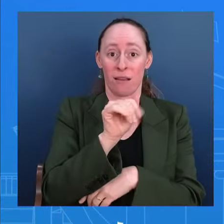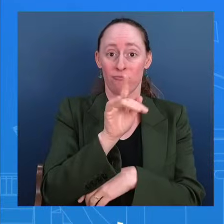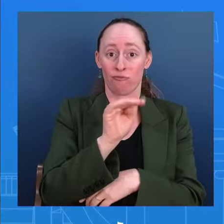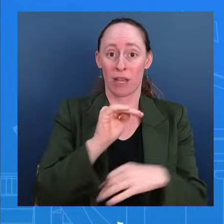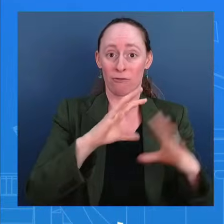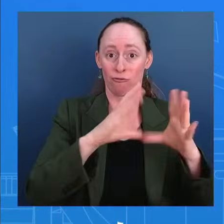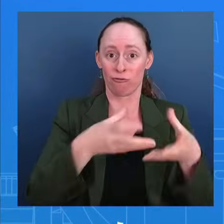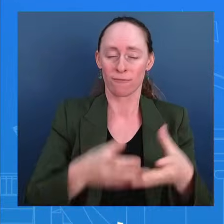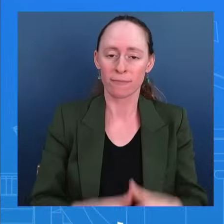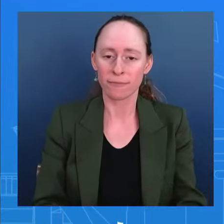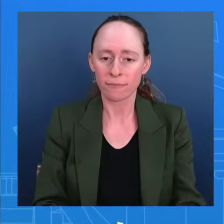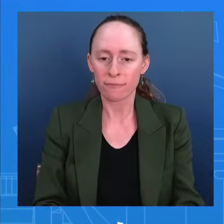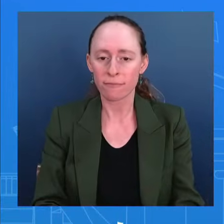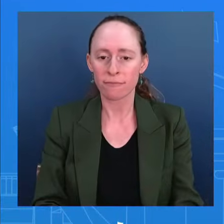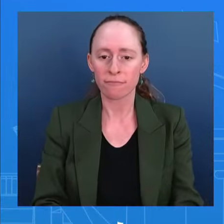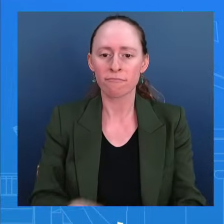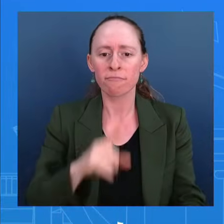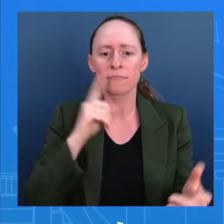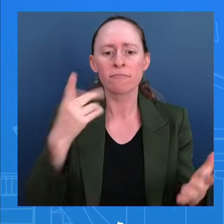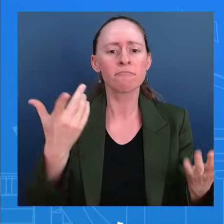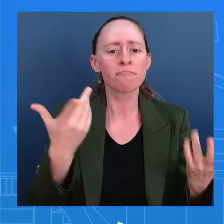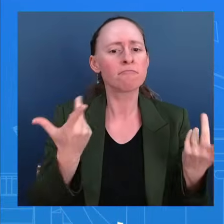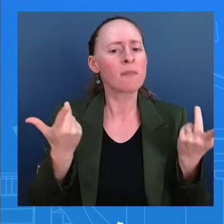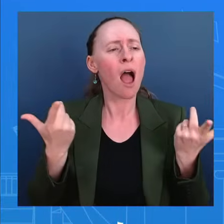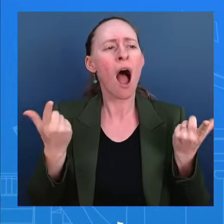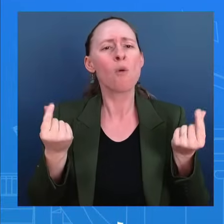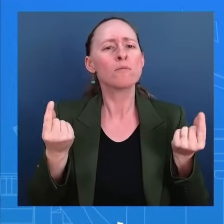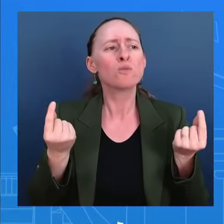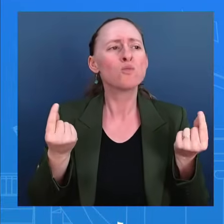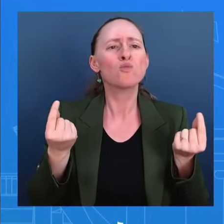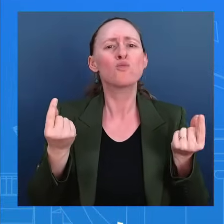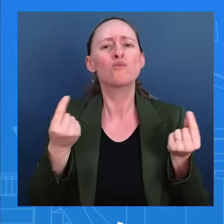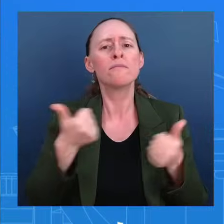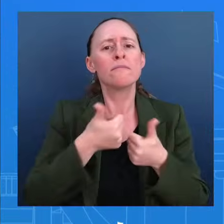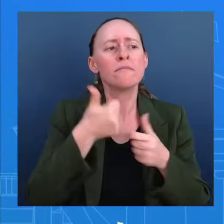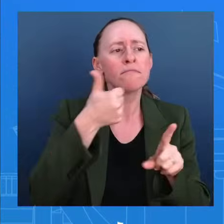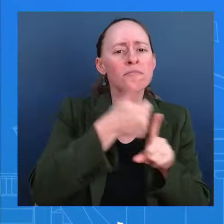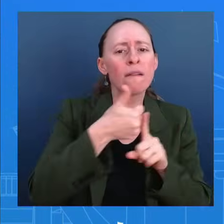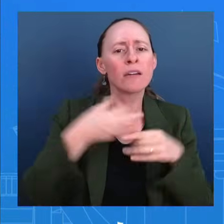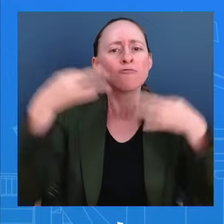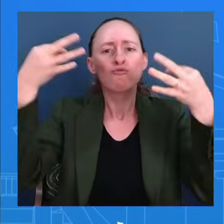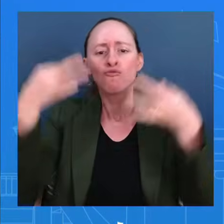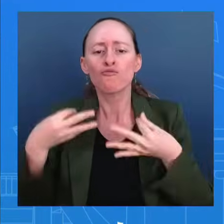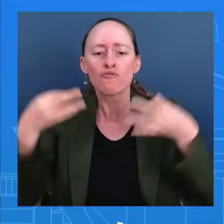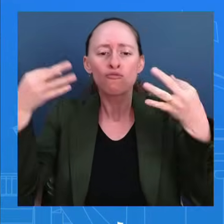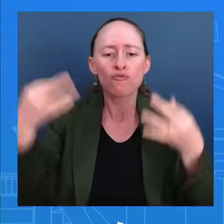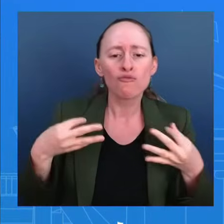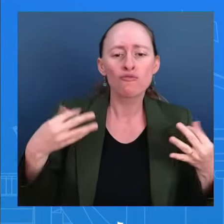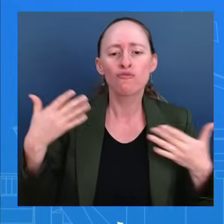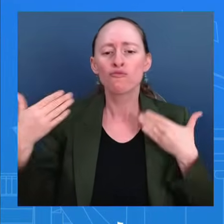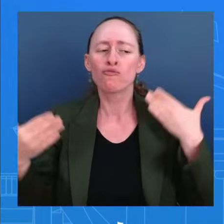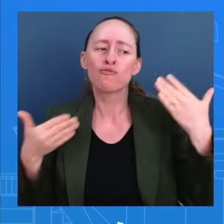and what he was able to -- you know, to do, whatever is being reported, I'm going to leave it to the 2020 --